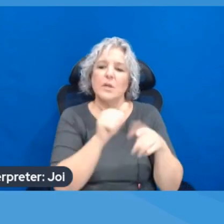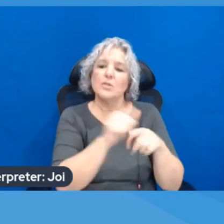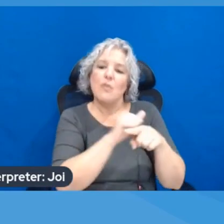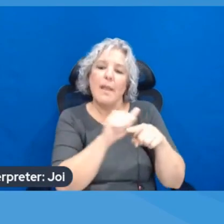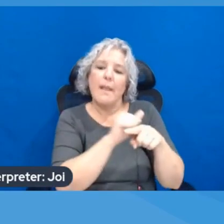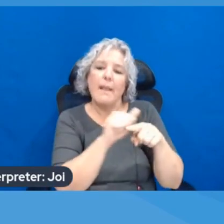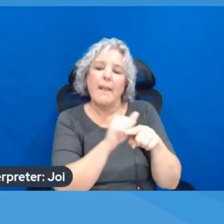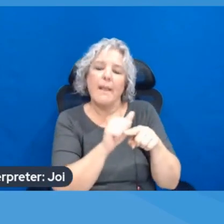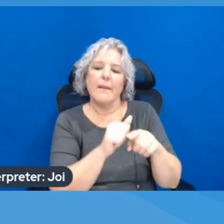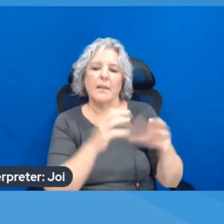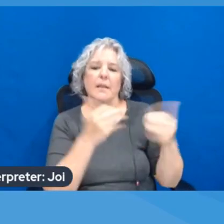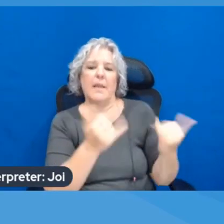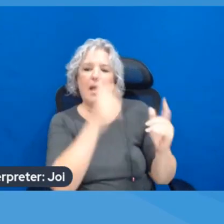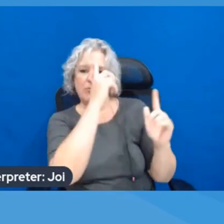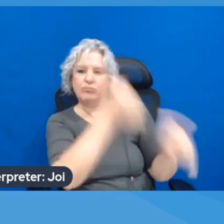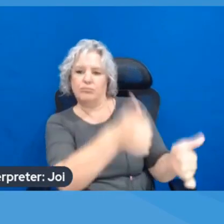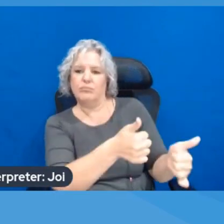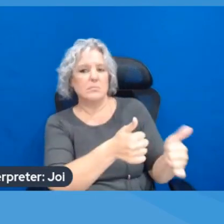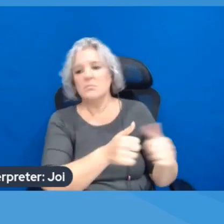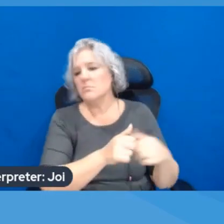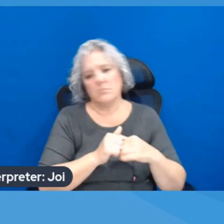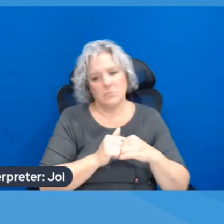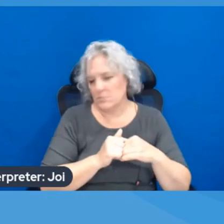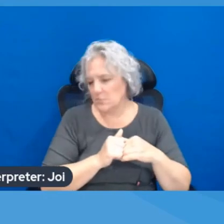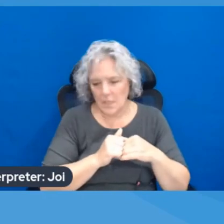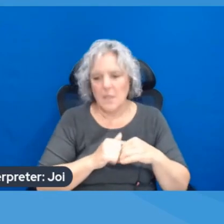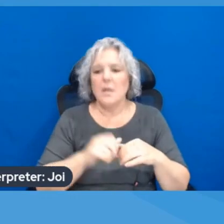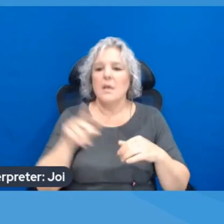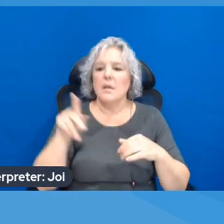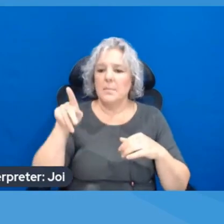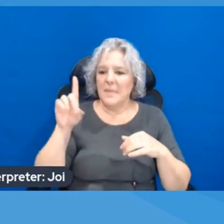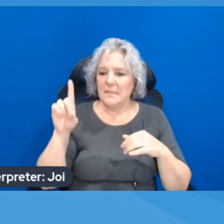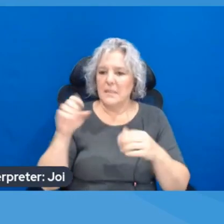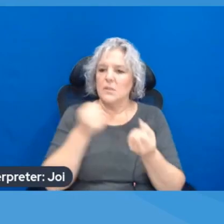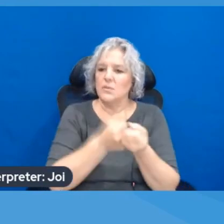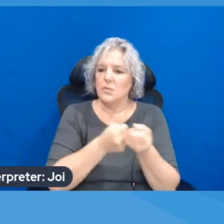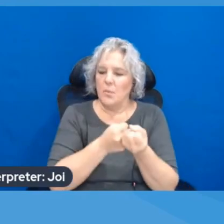to figure out how to apply that information. PD support is embedded in the work